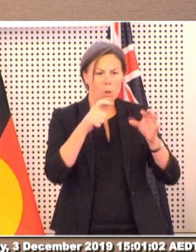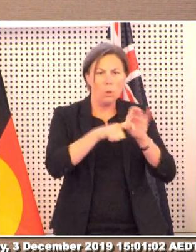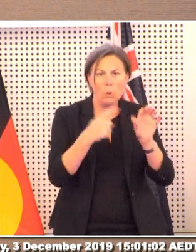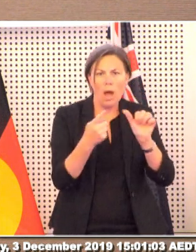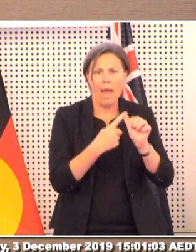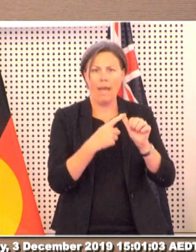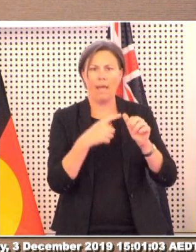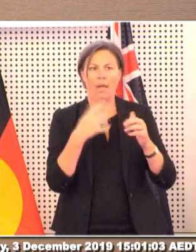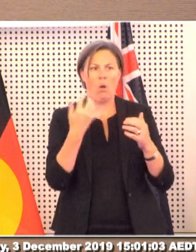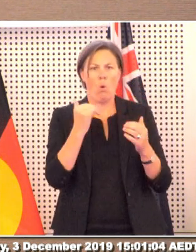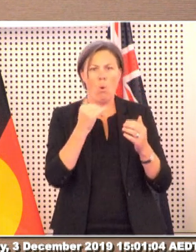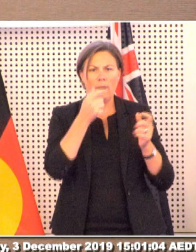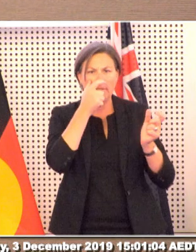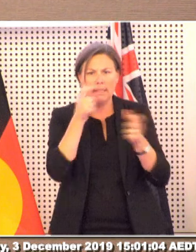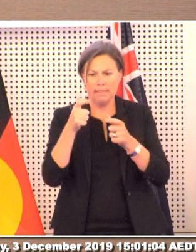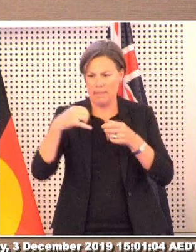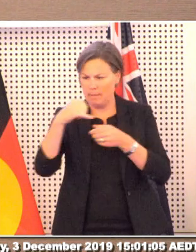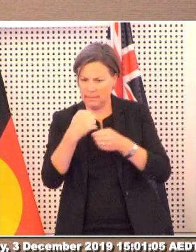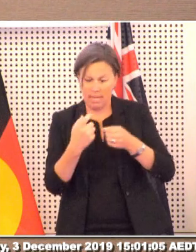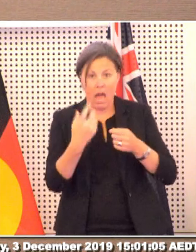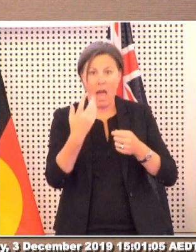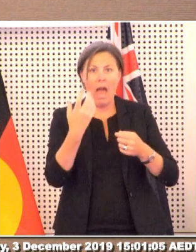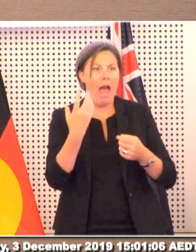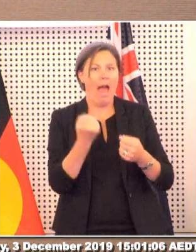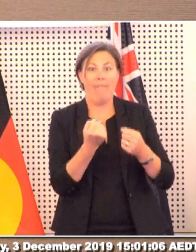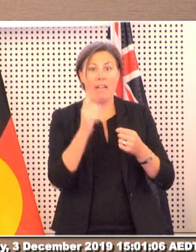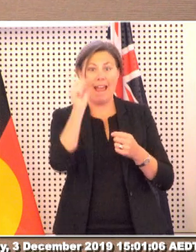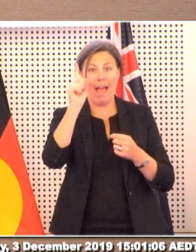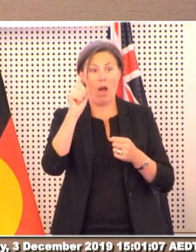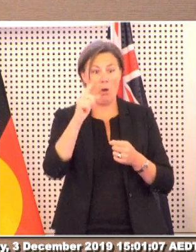governance committees are springing up in every aged care facility as a consequence